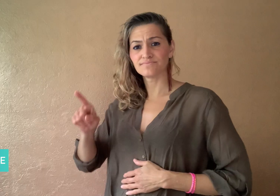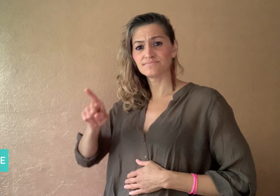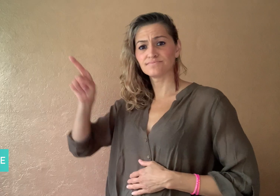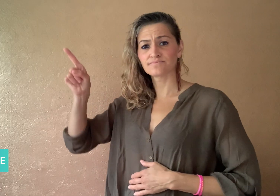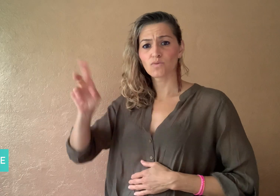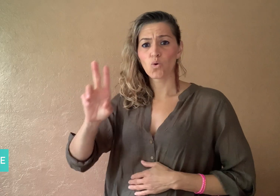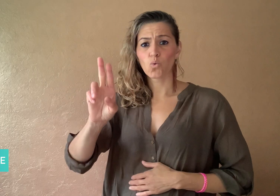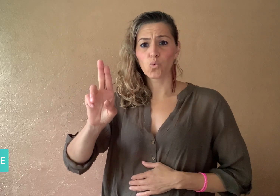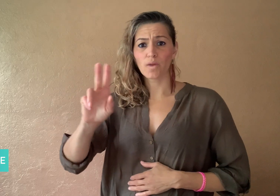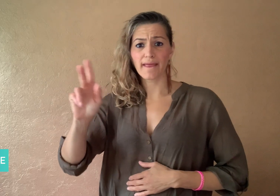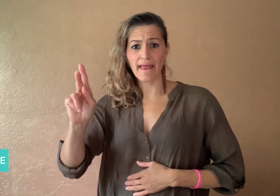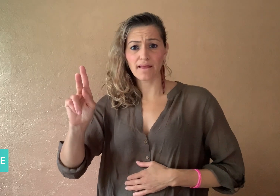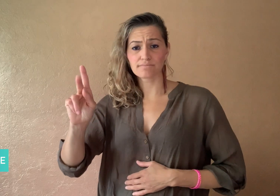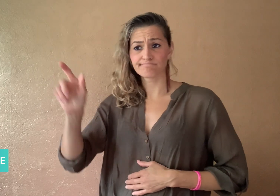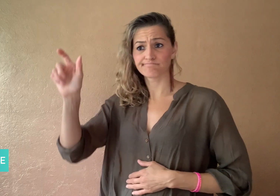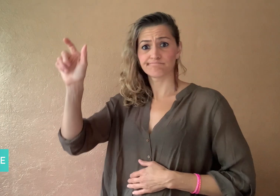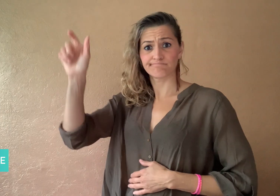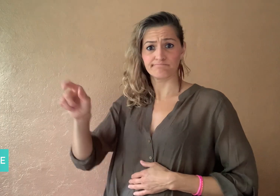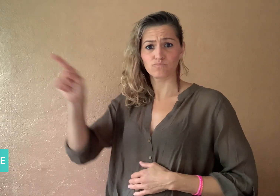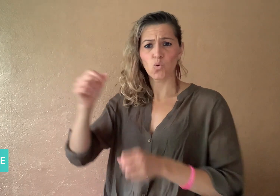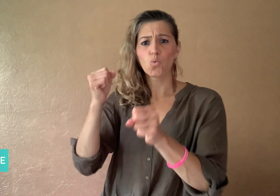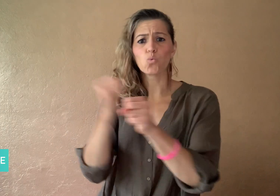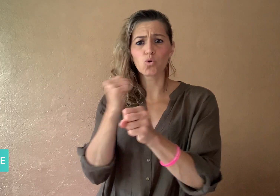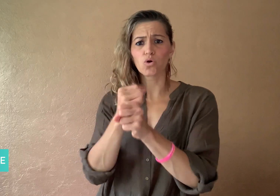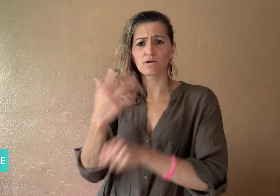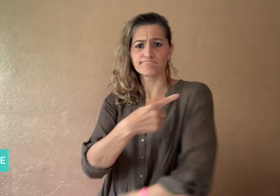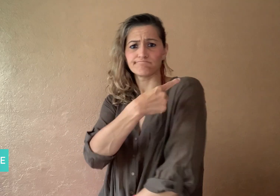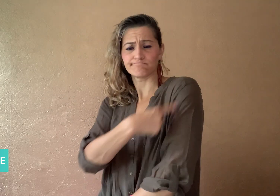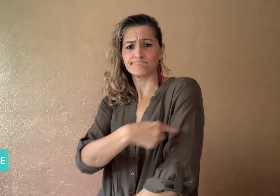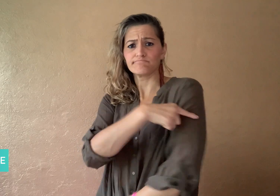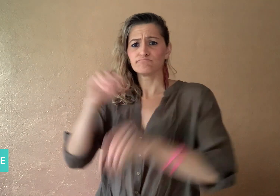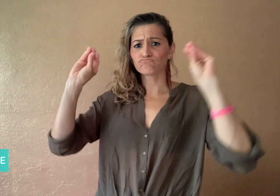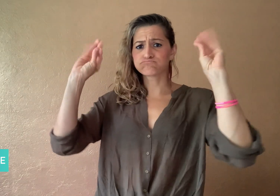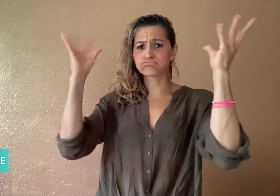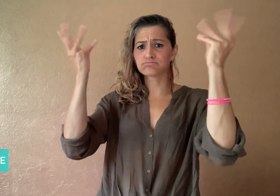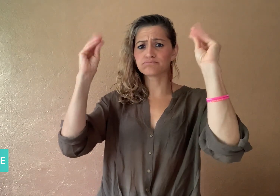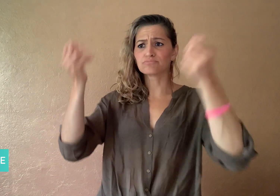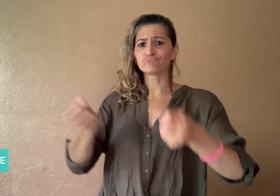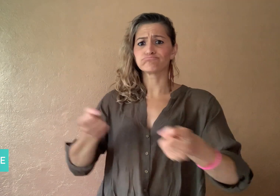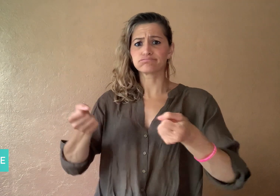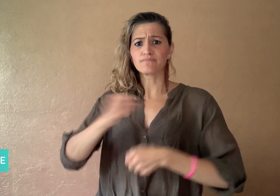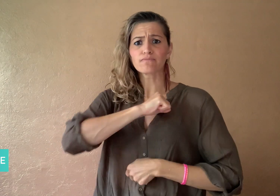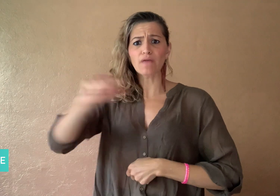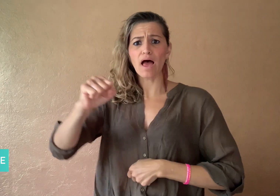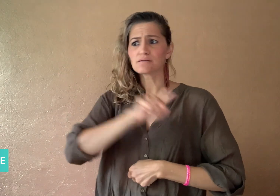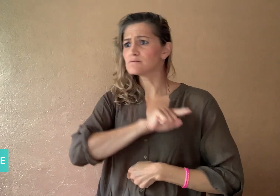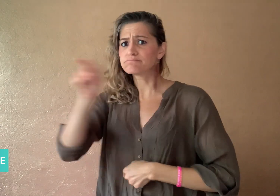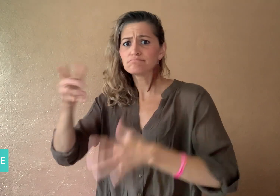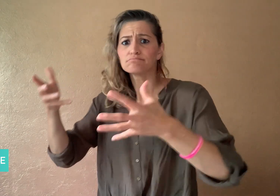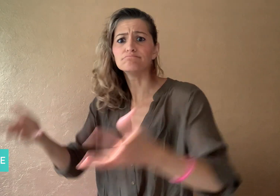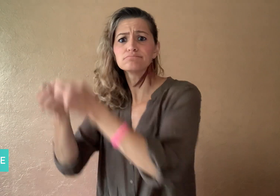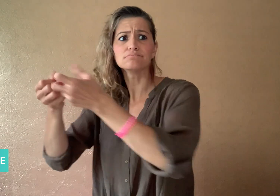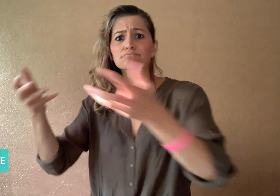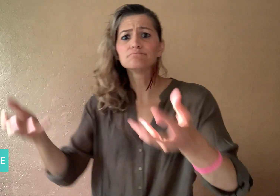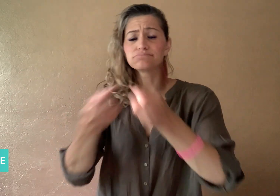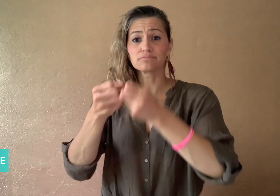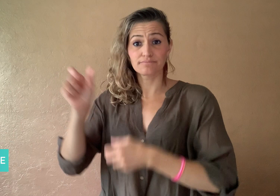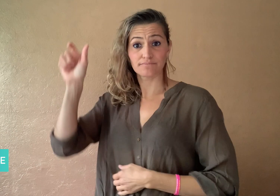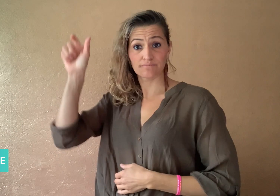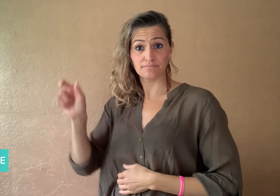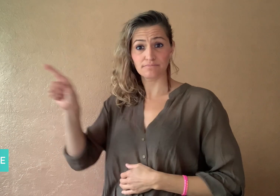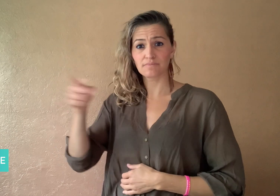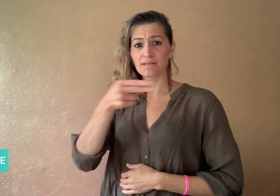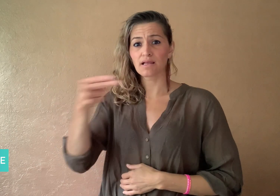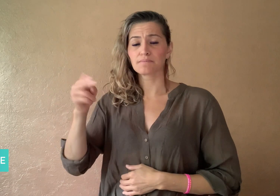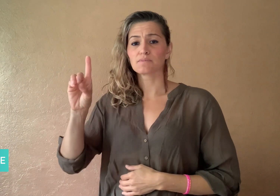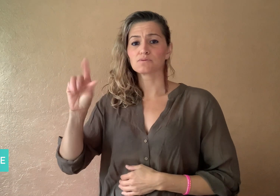In the United Kingdom, a paramedic named Danny Hughes